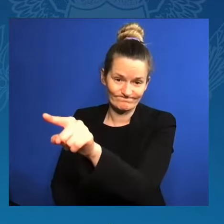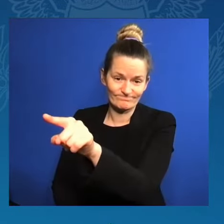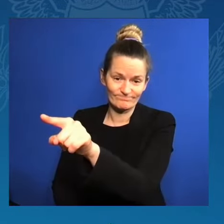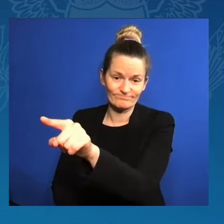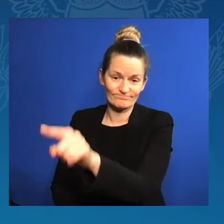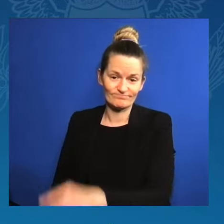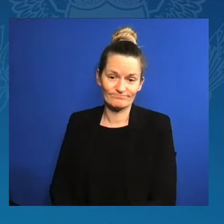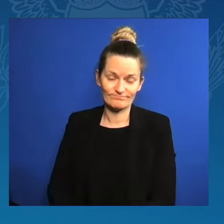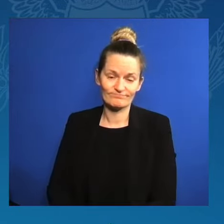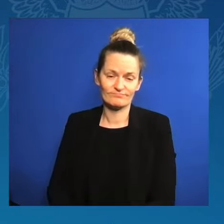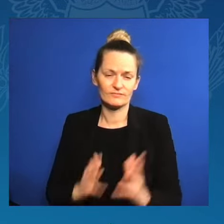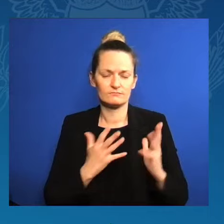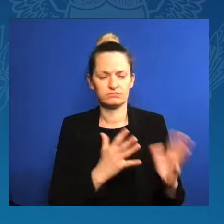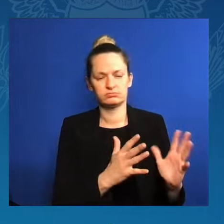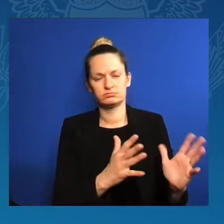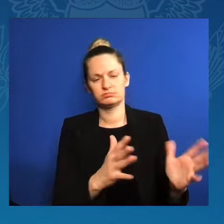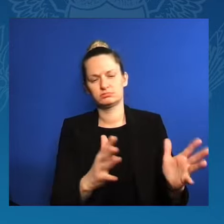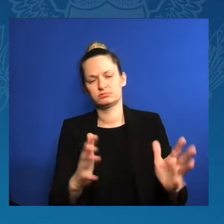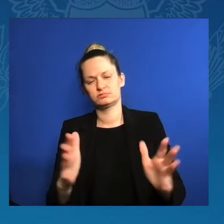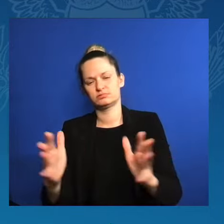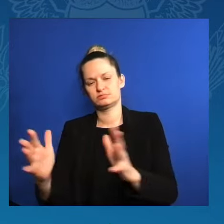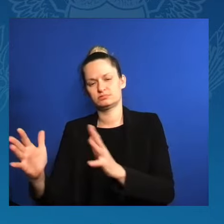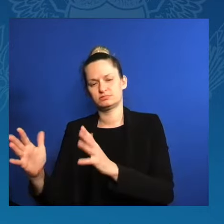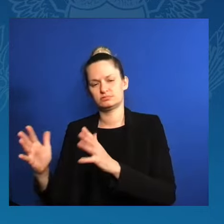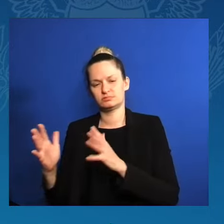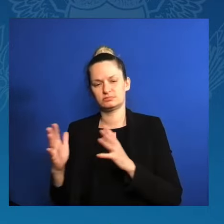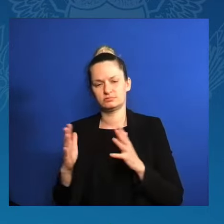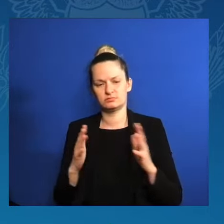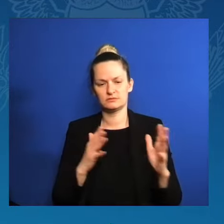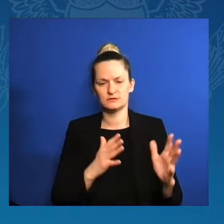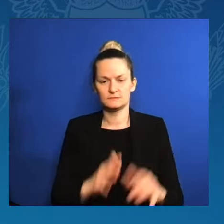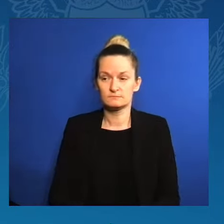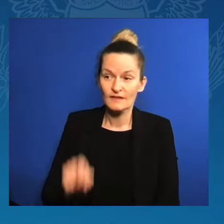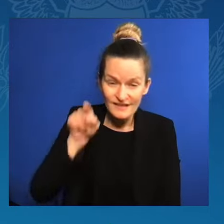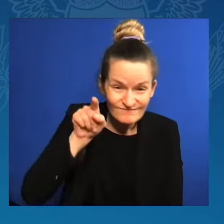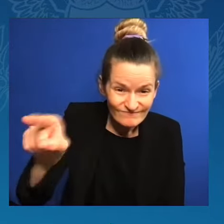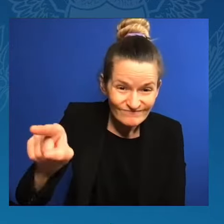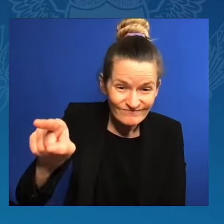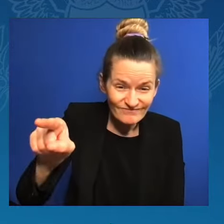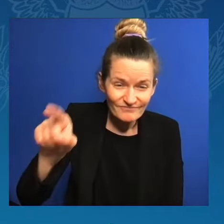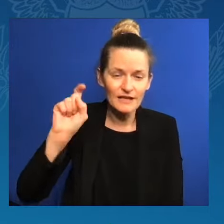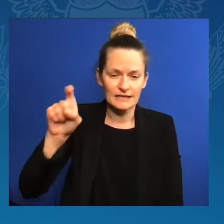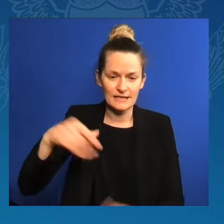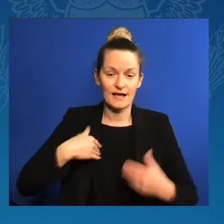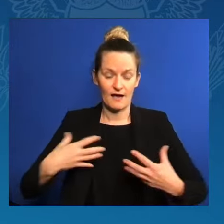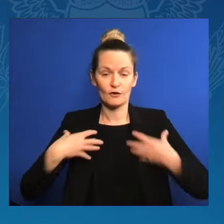and have the courage to stand for freedom in every way.